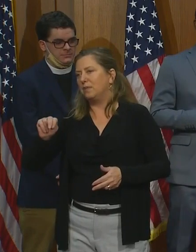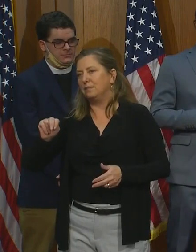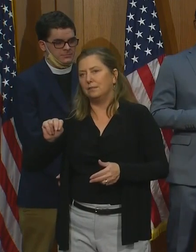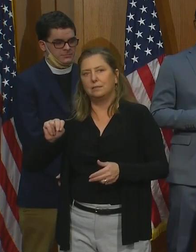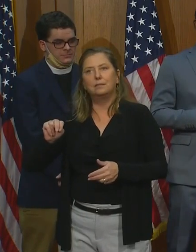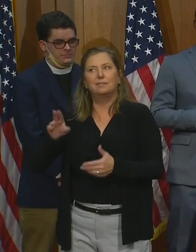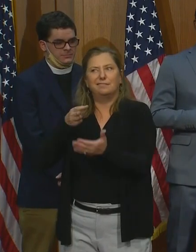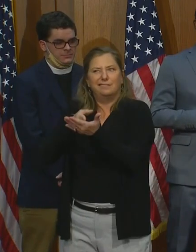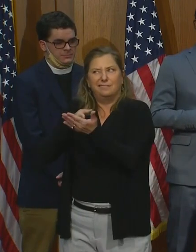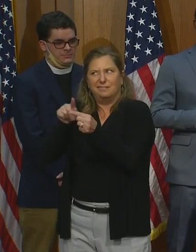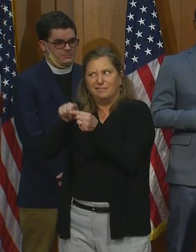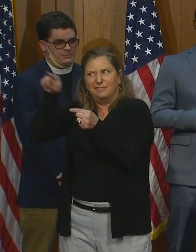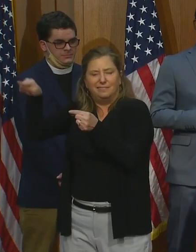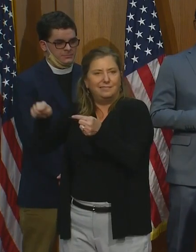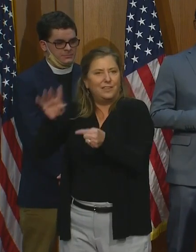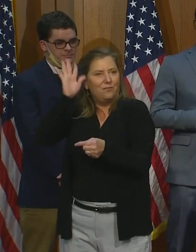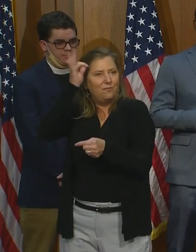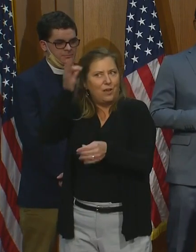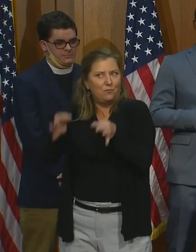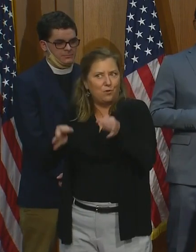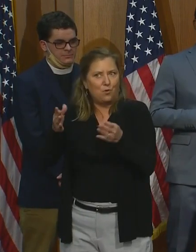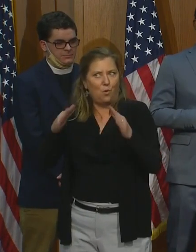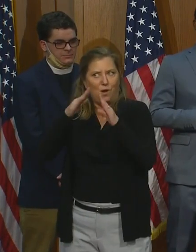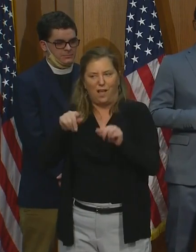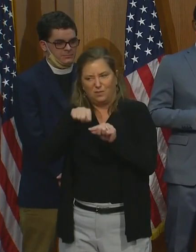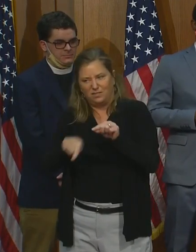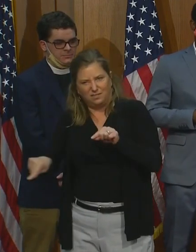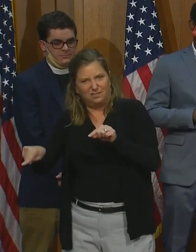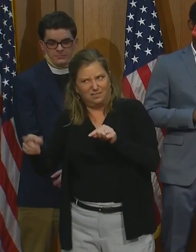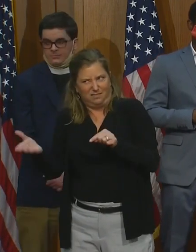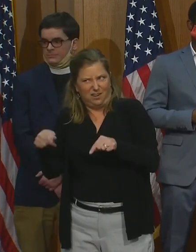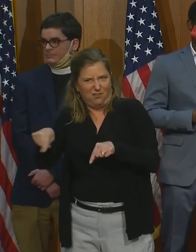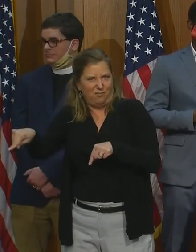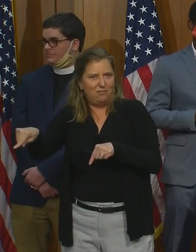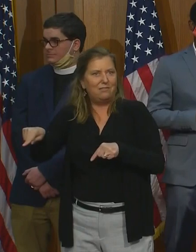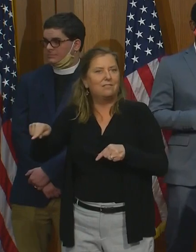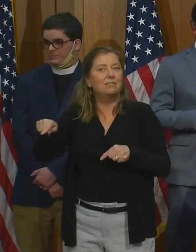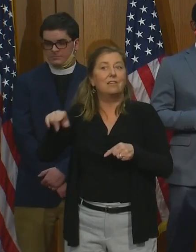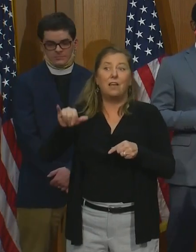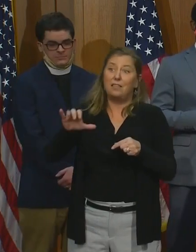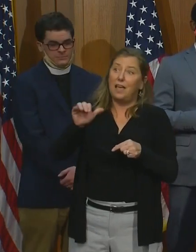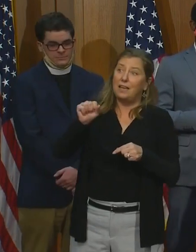SPOTTSWOOD ROBINSON FILED SUIT JUST NEXT DOOR IN THE FEDERAL